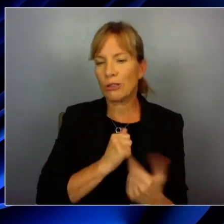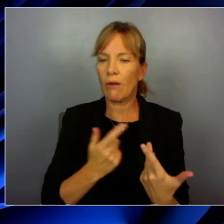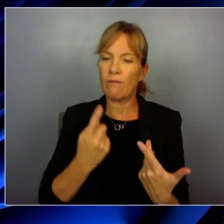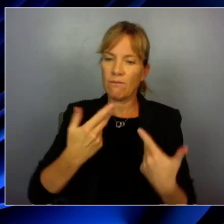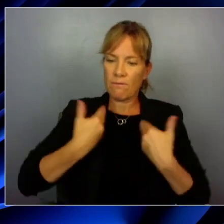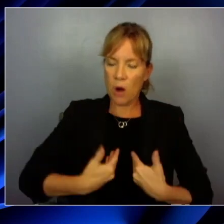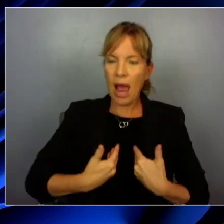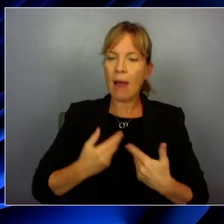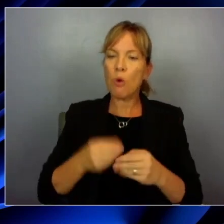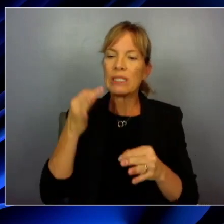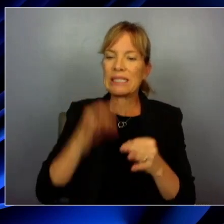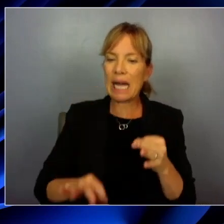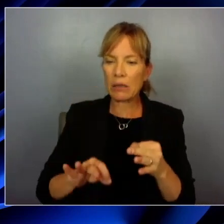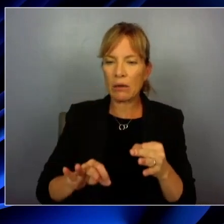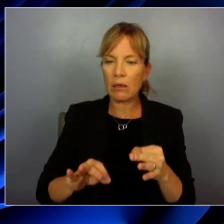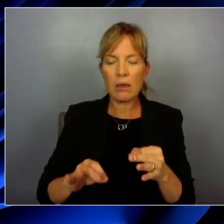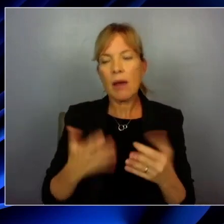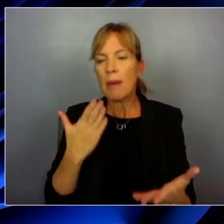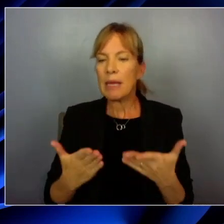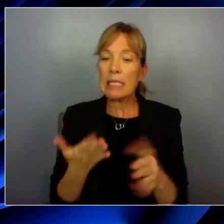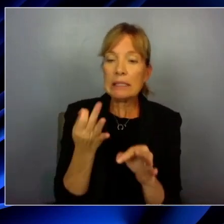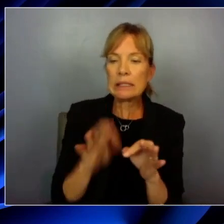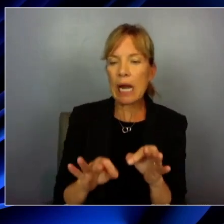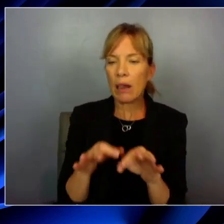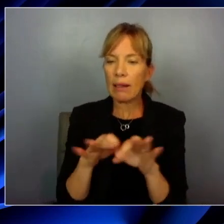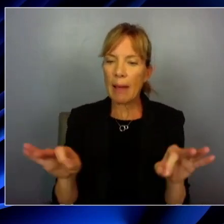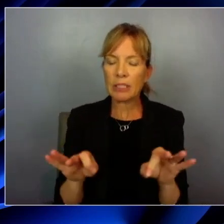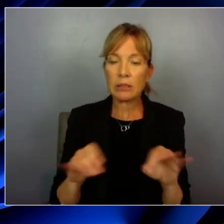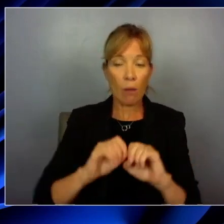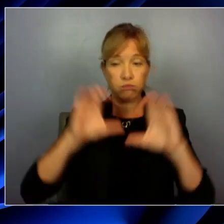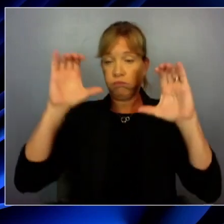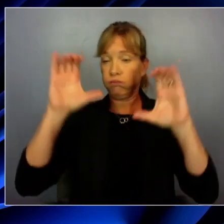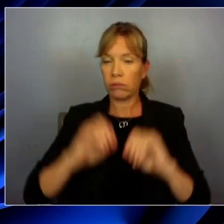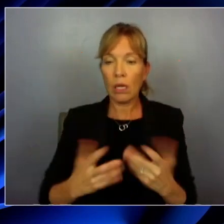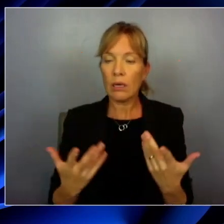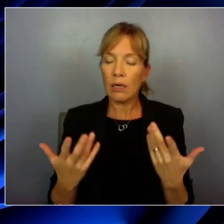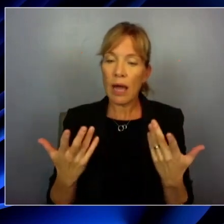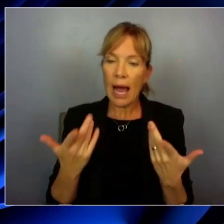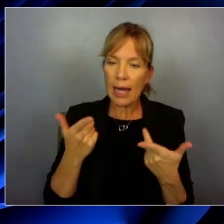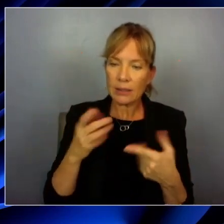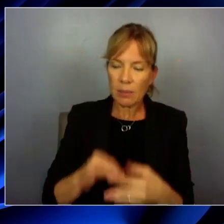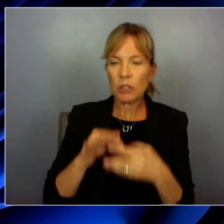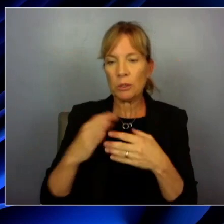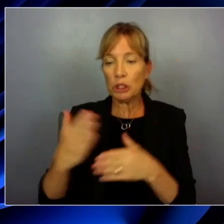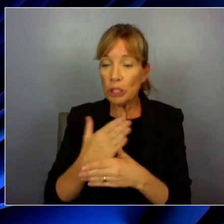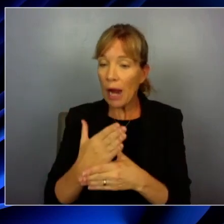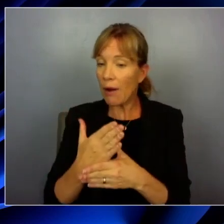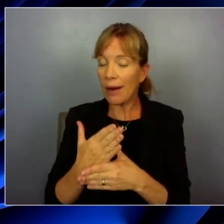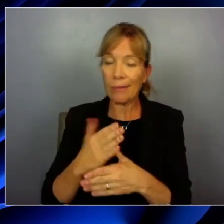so maybe they just want to have sort of subtle captions, especially when they you know sharing them. You know you were looking at them in in,